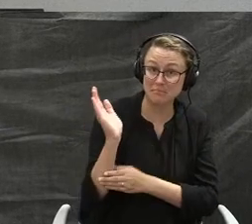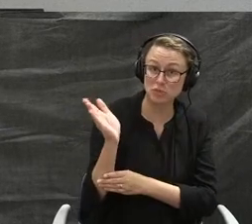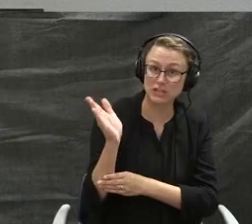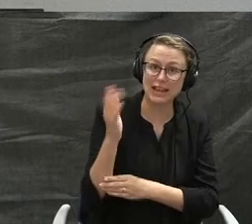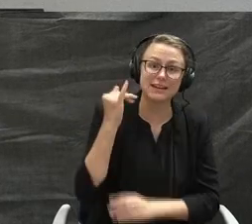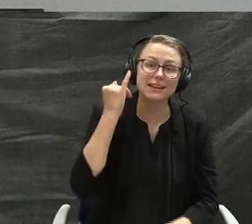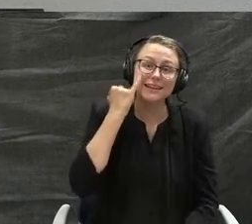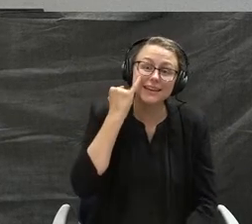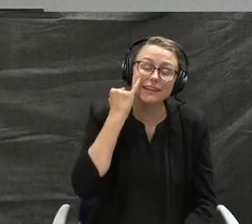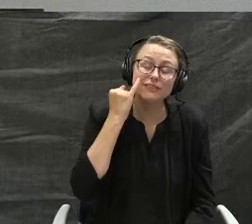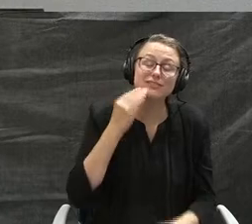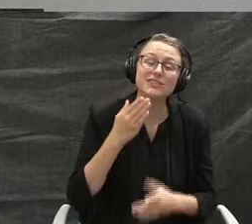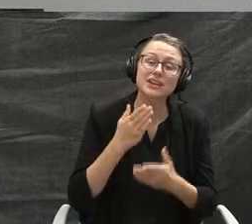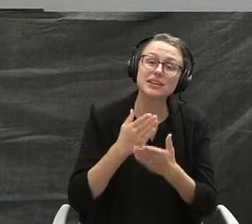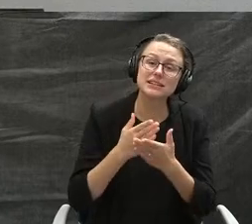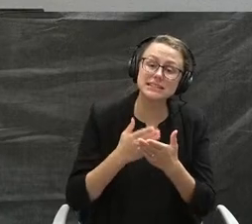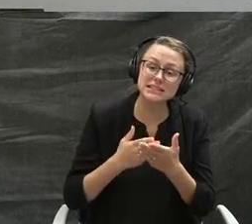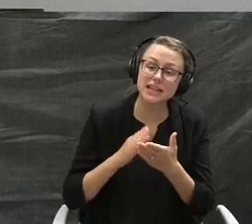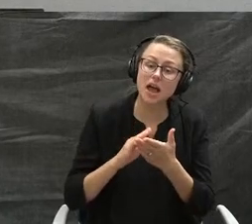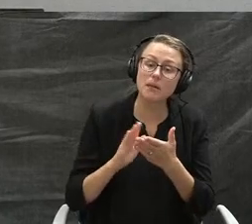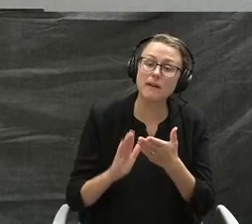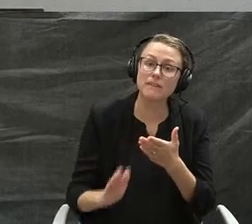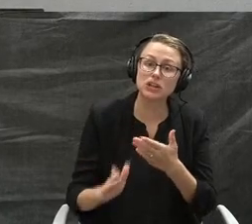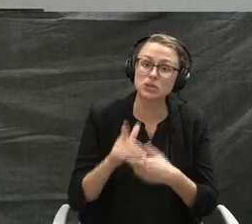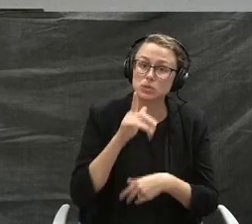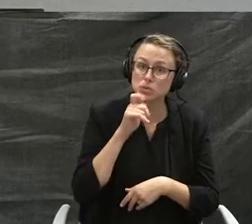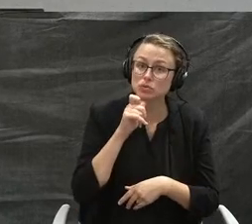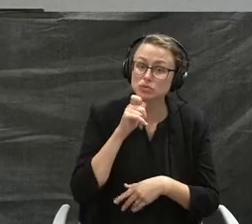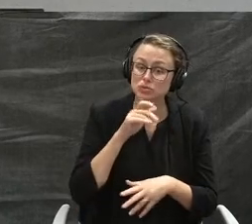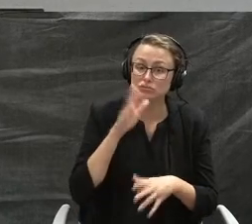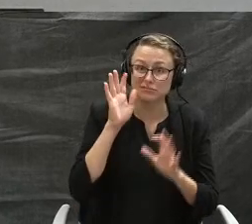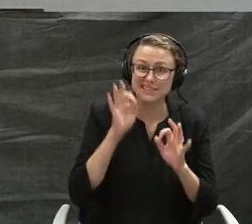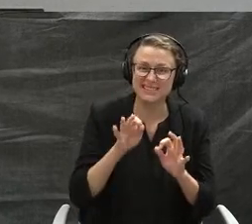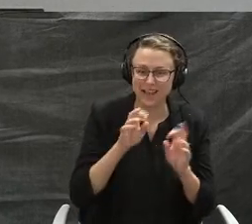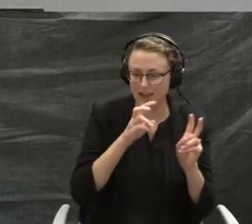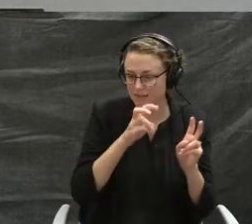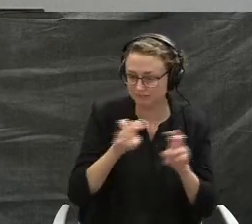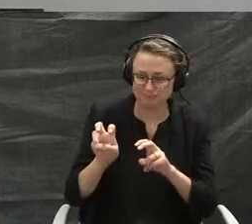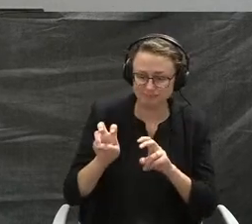students who opt for virtual or are more numbers than what we